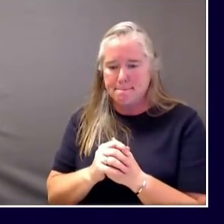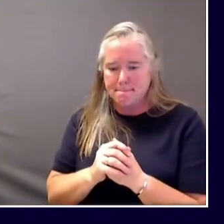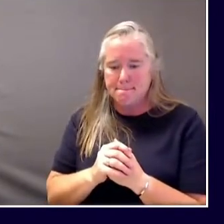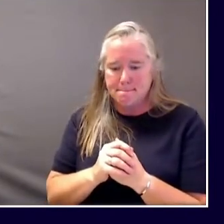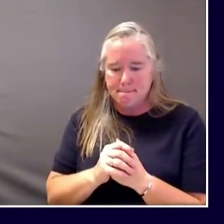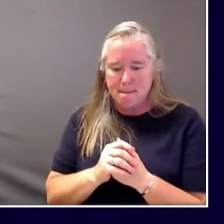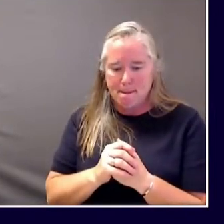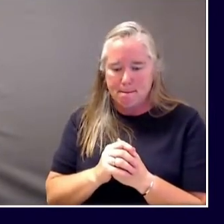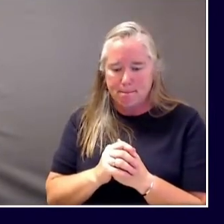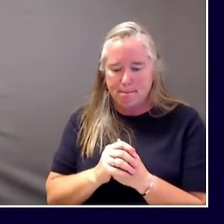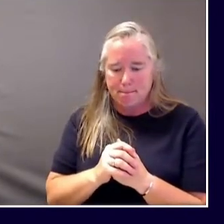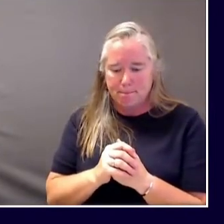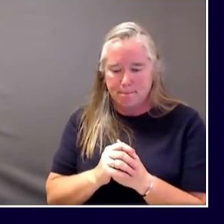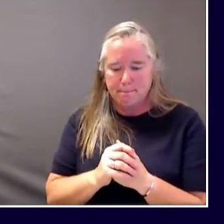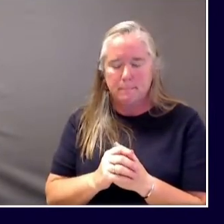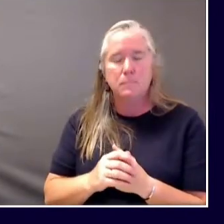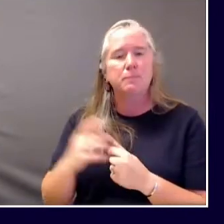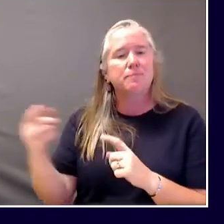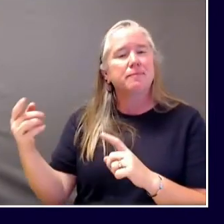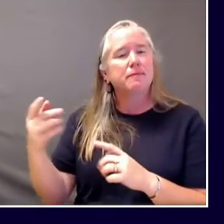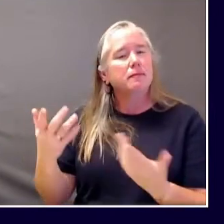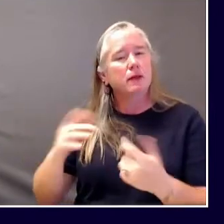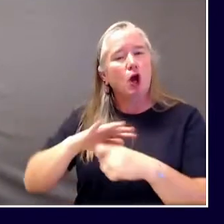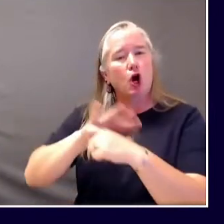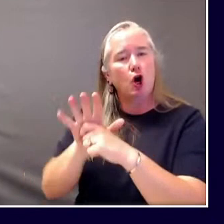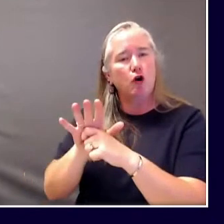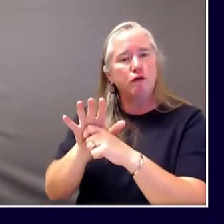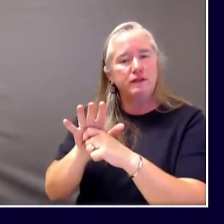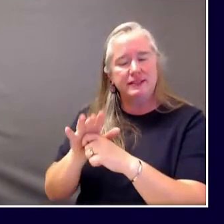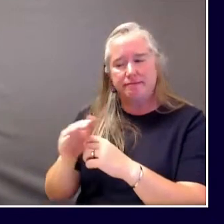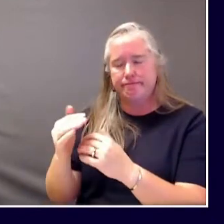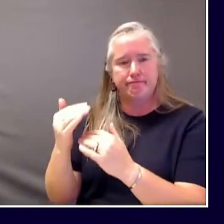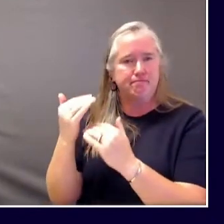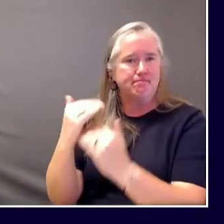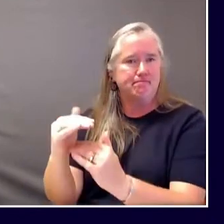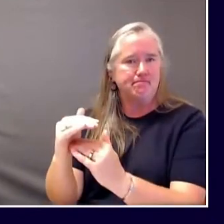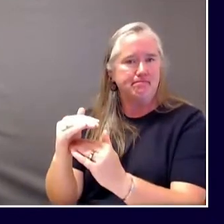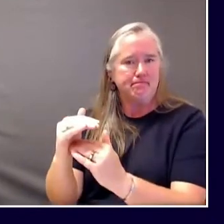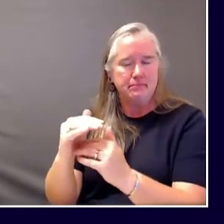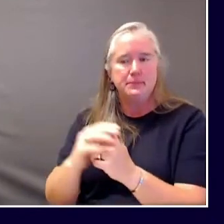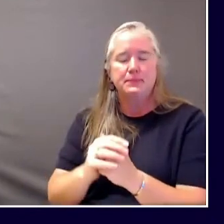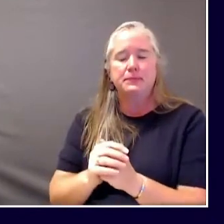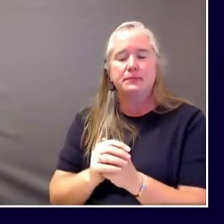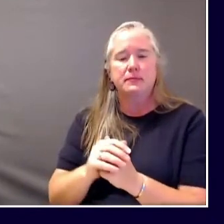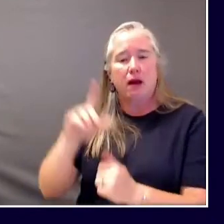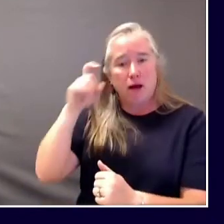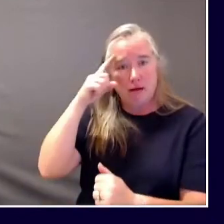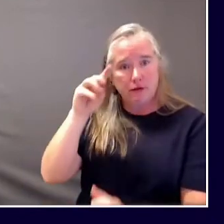covert restrictions are the answer questions for